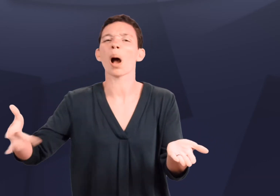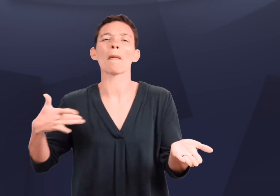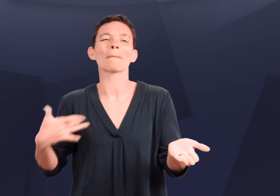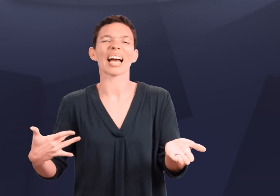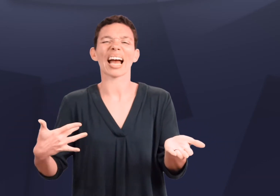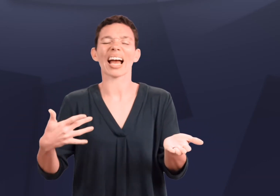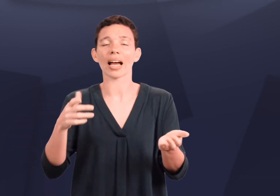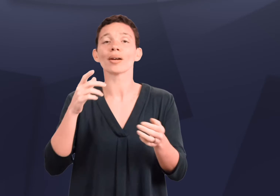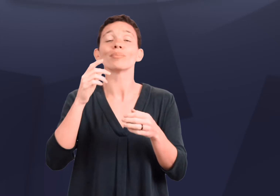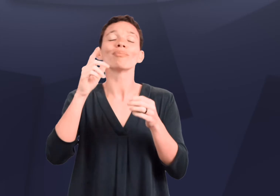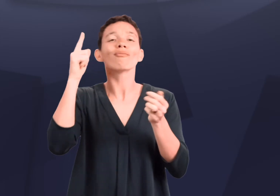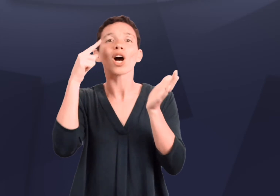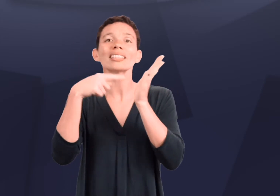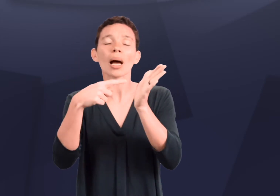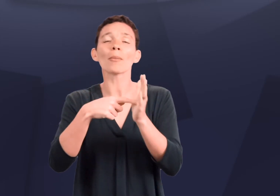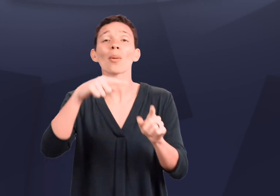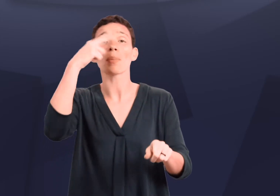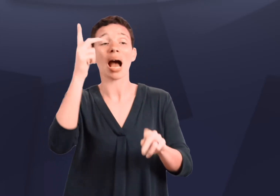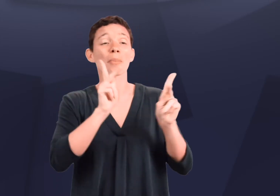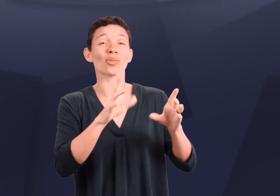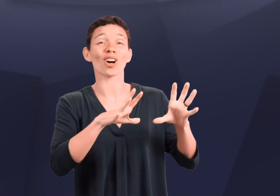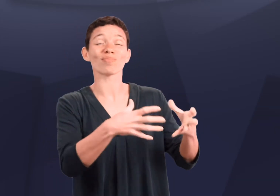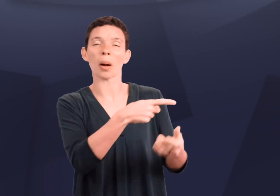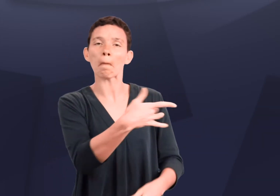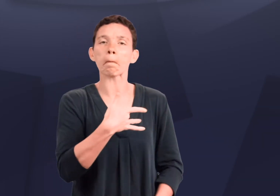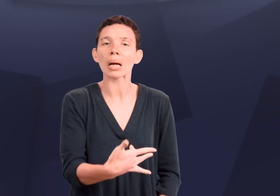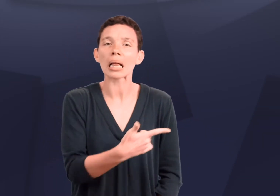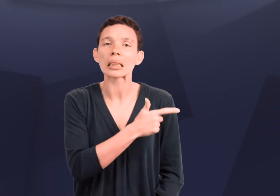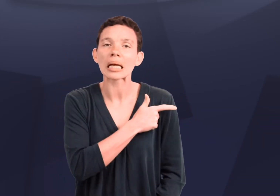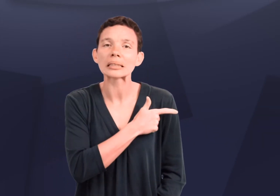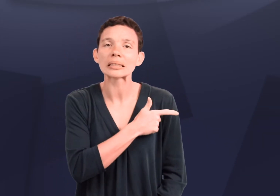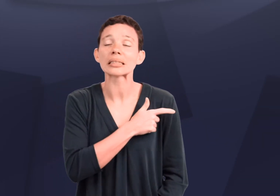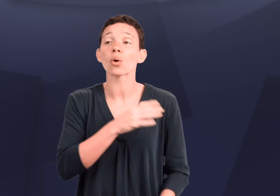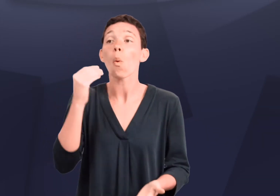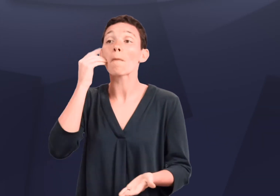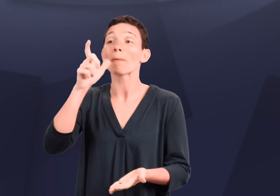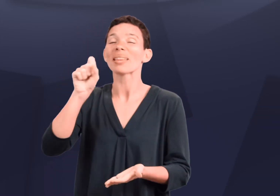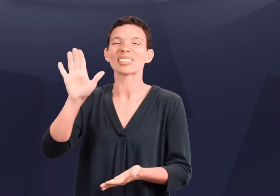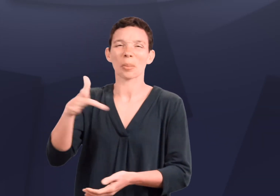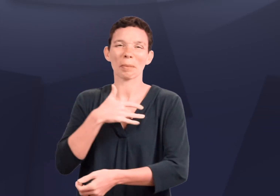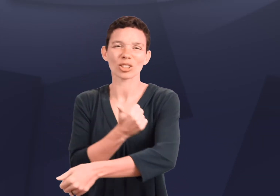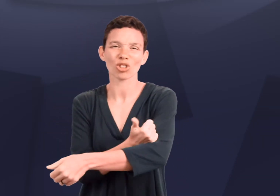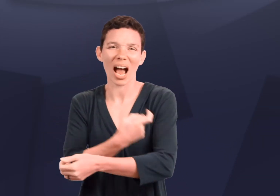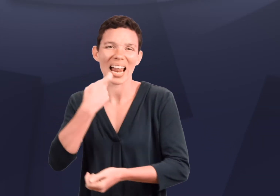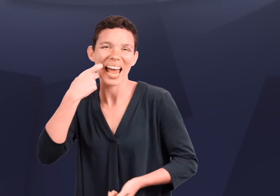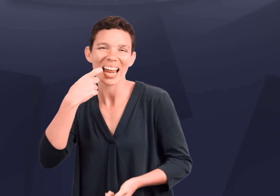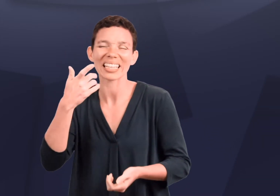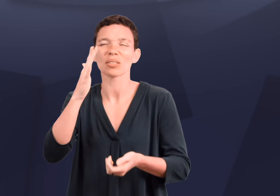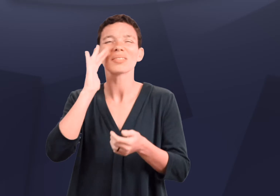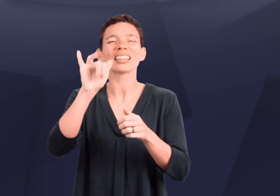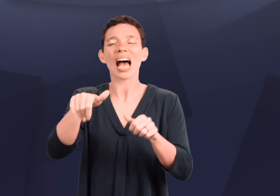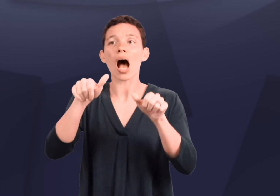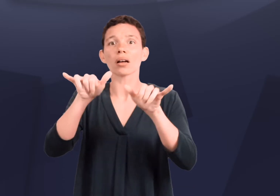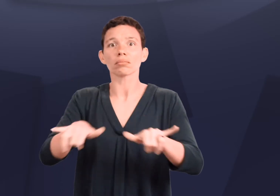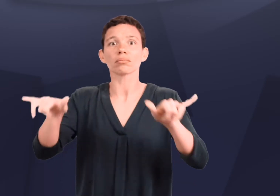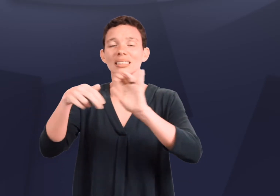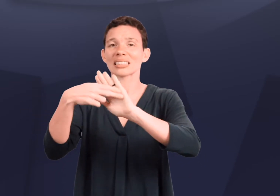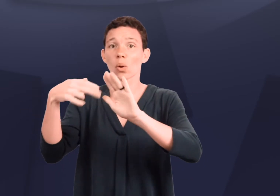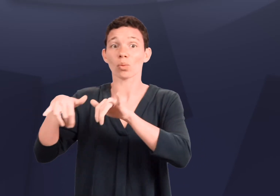and assigning the same traits to every person in the group. For example, black people are lazy or homeless people are addicted to drugs.